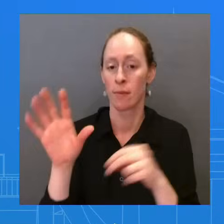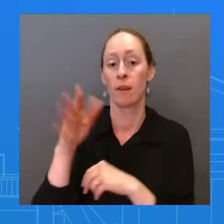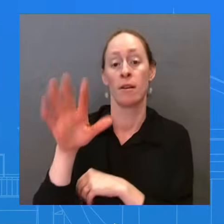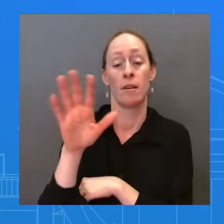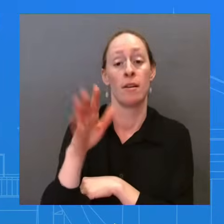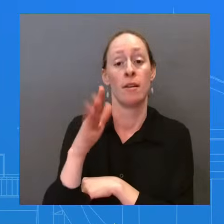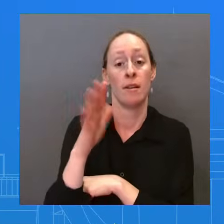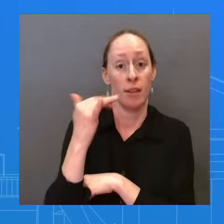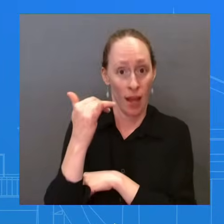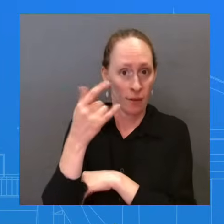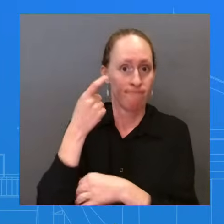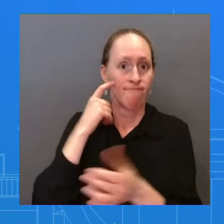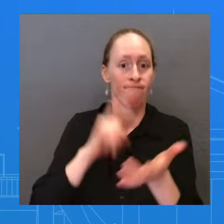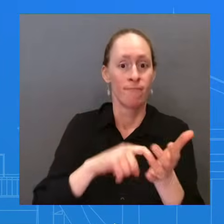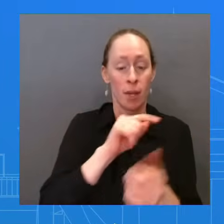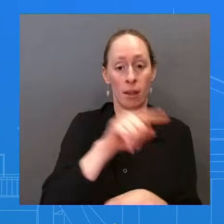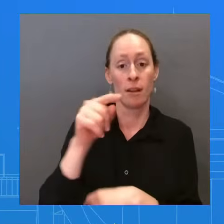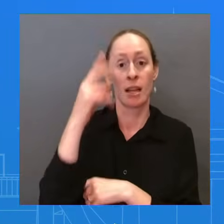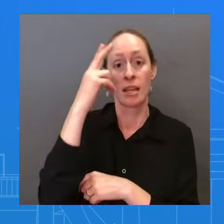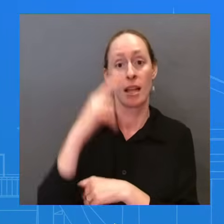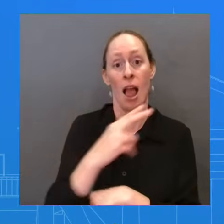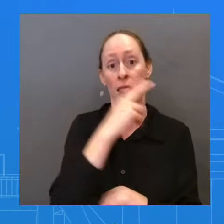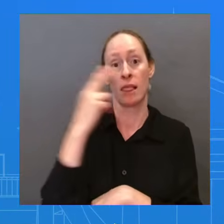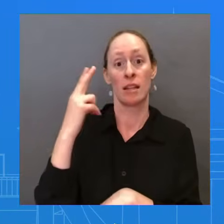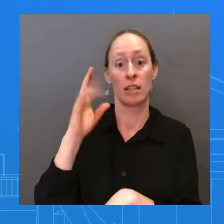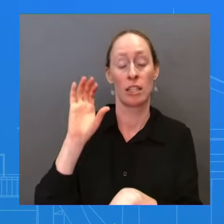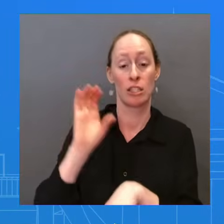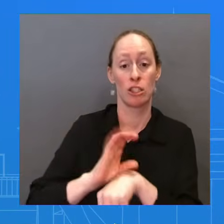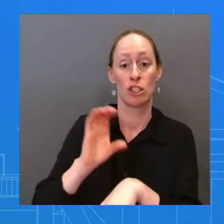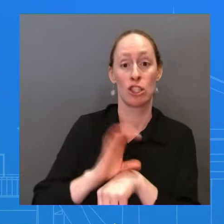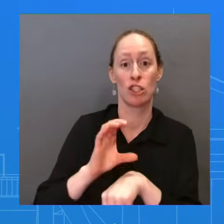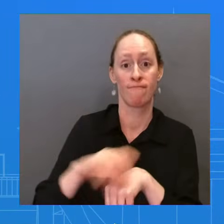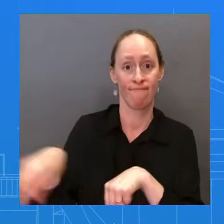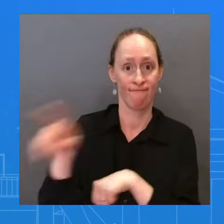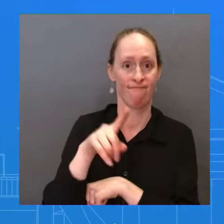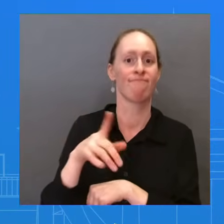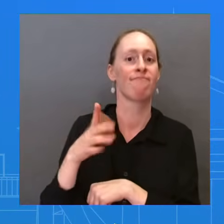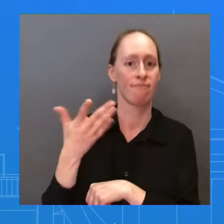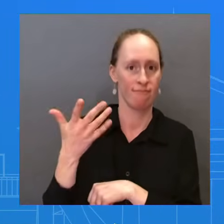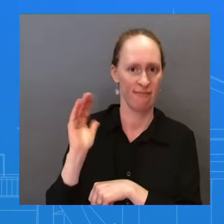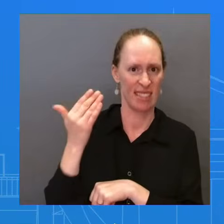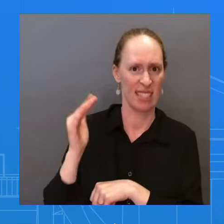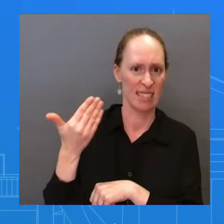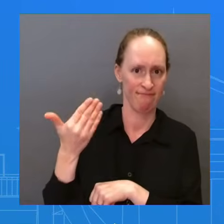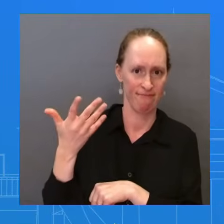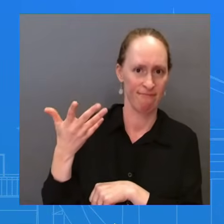Human rights defenders say that it is absolutely baseless; it's B.S. This -- Ortega --